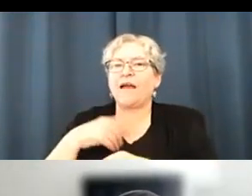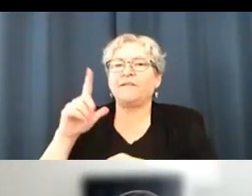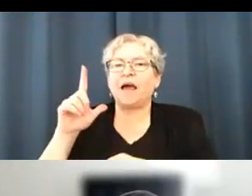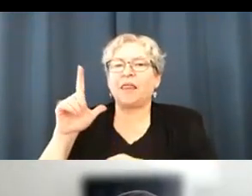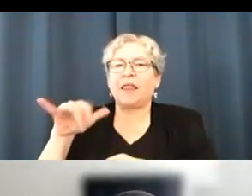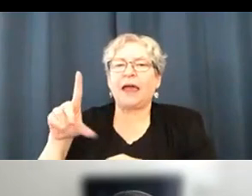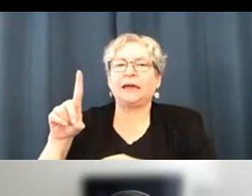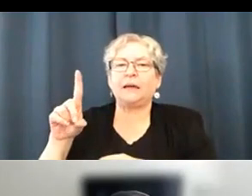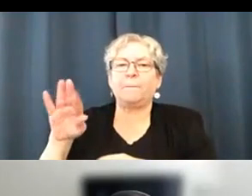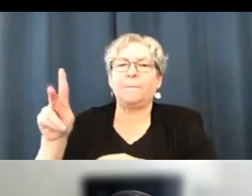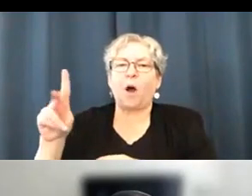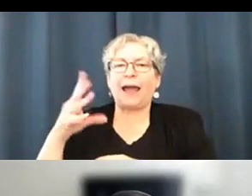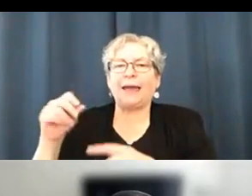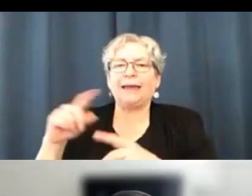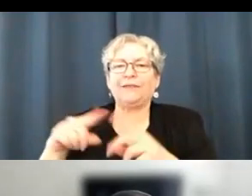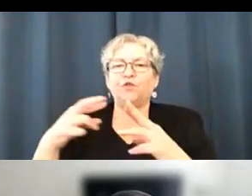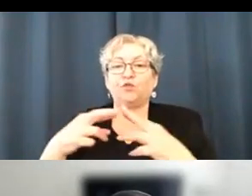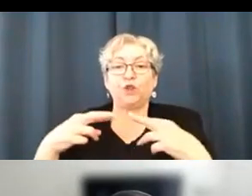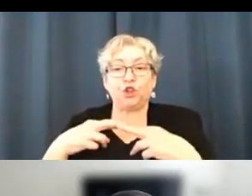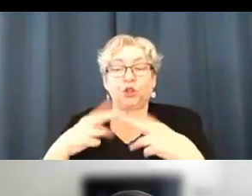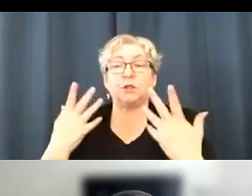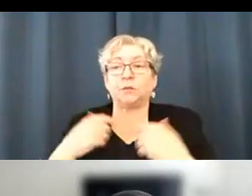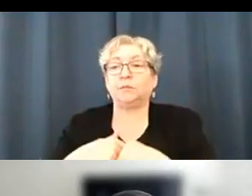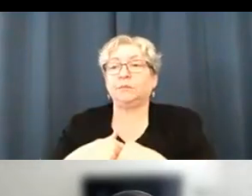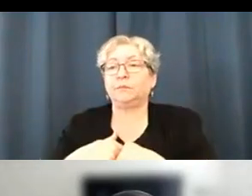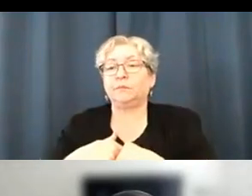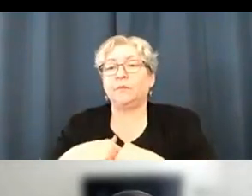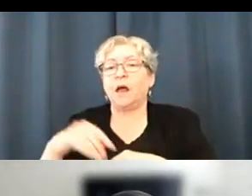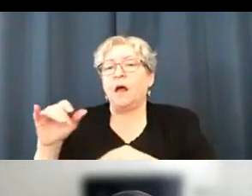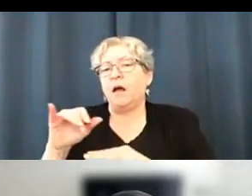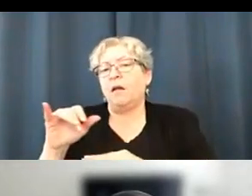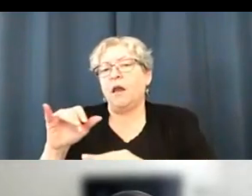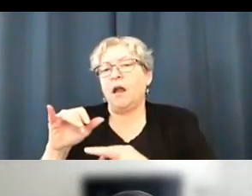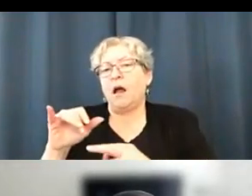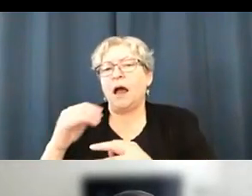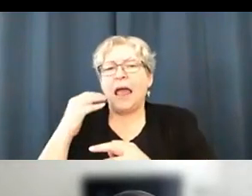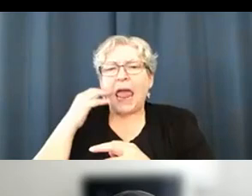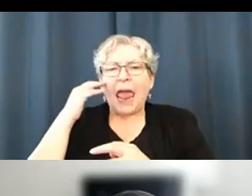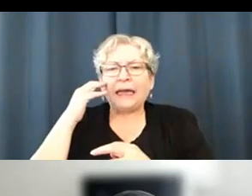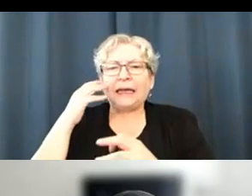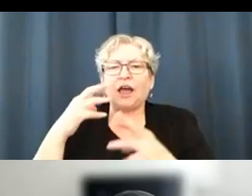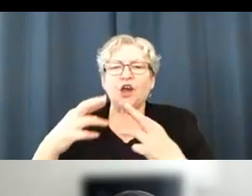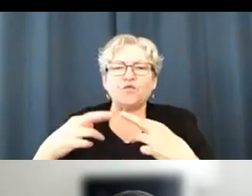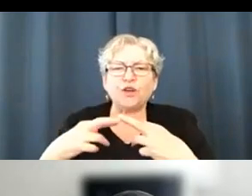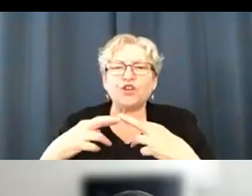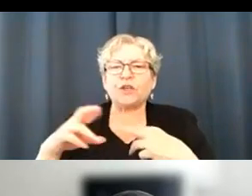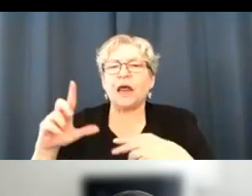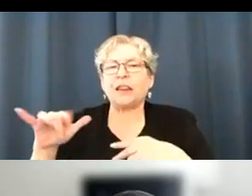So, just like headings, regions and landmarks define a purpose